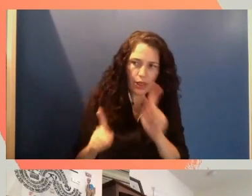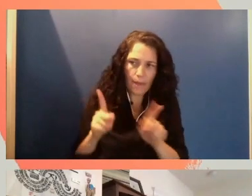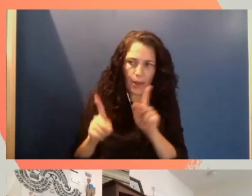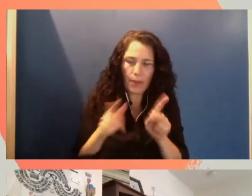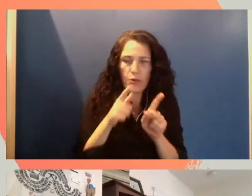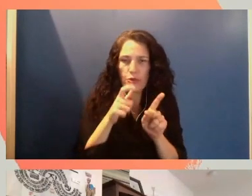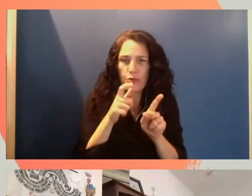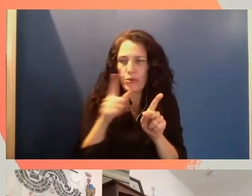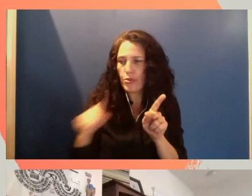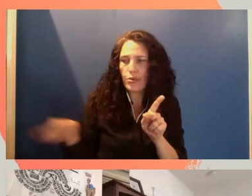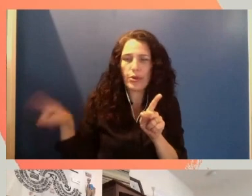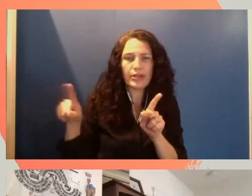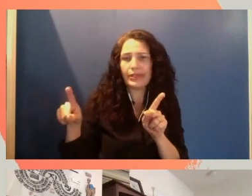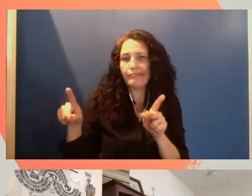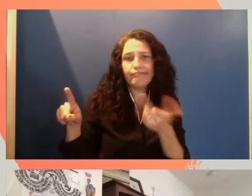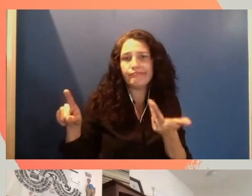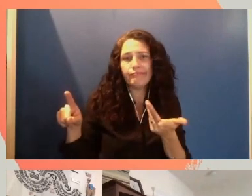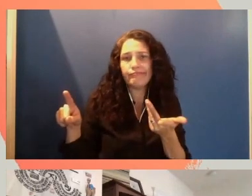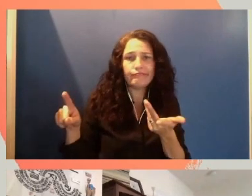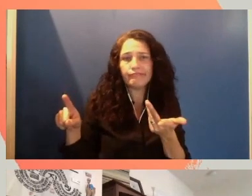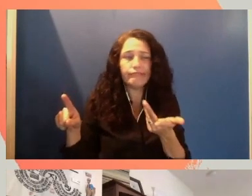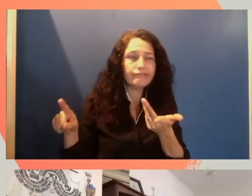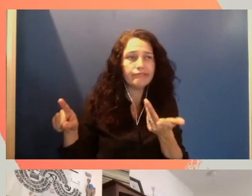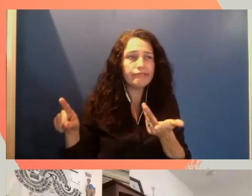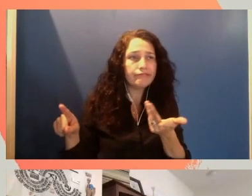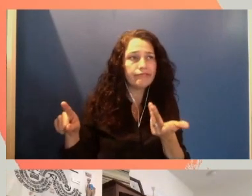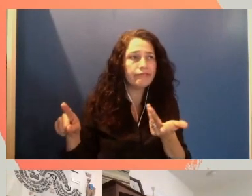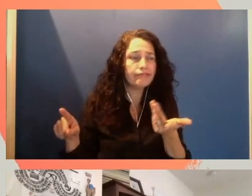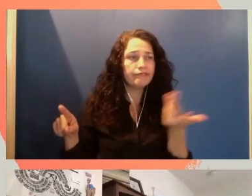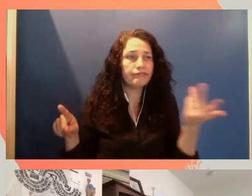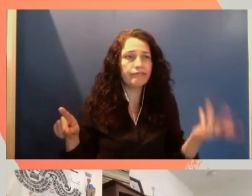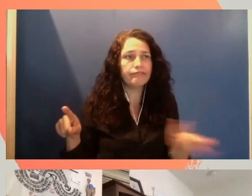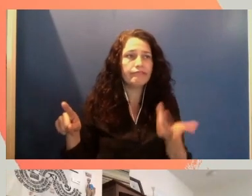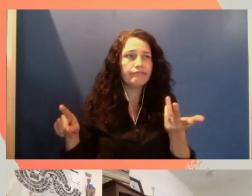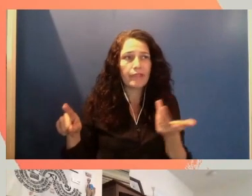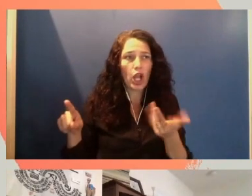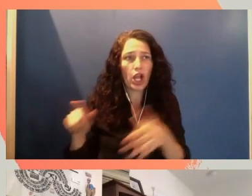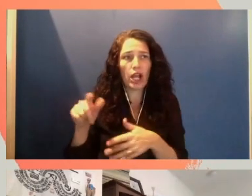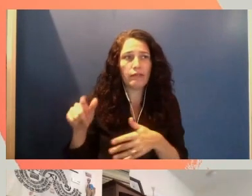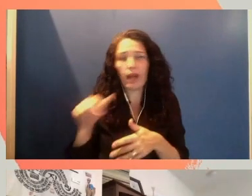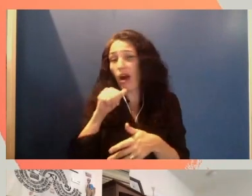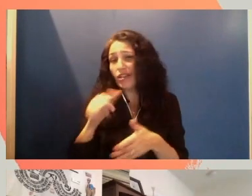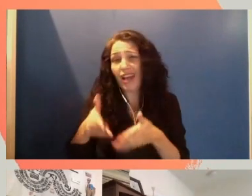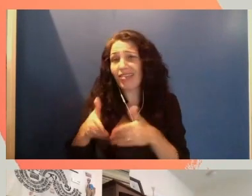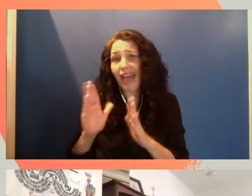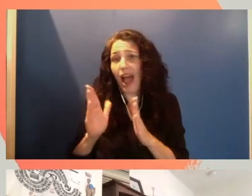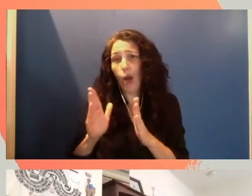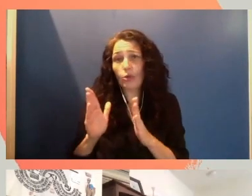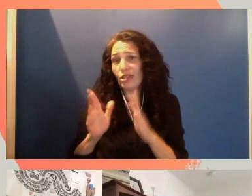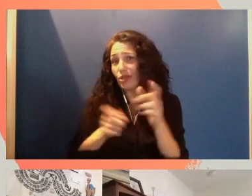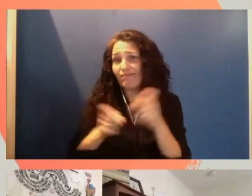the ones who get to run the show basically, right? And how can we run more of the show?